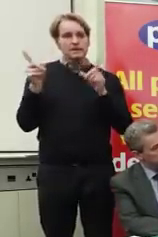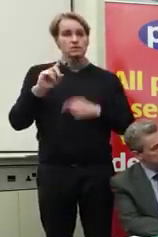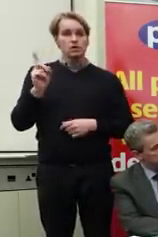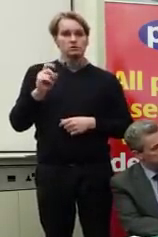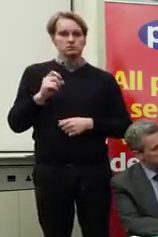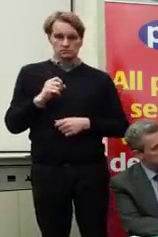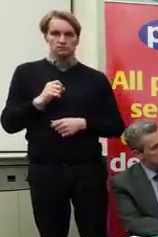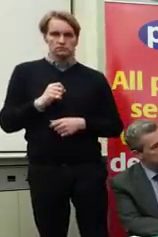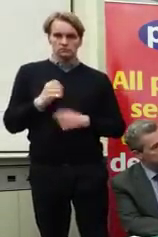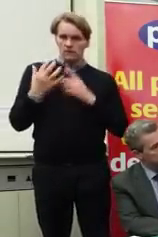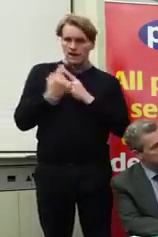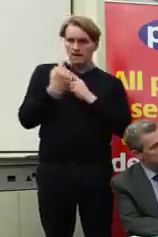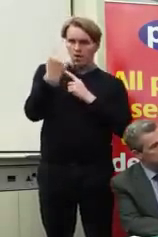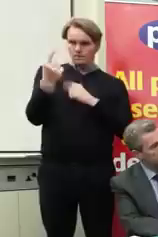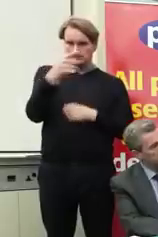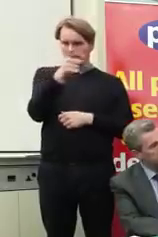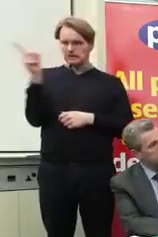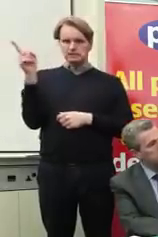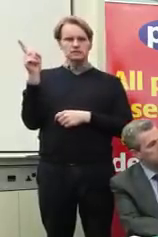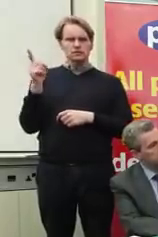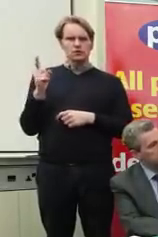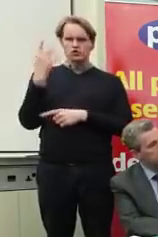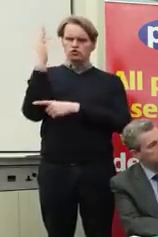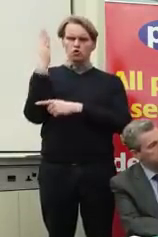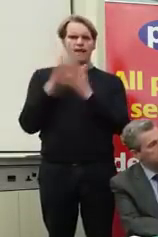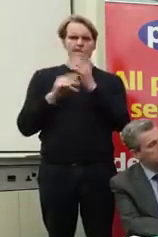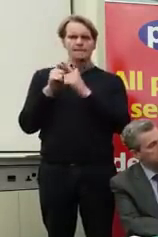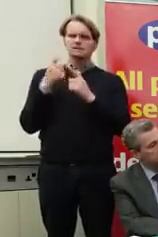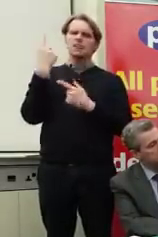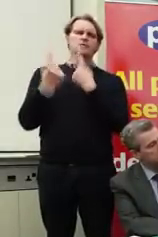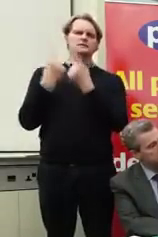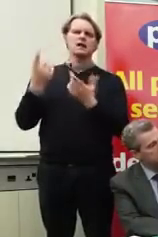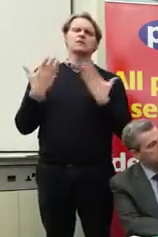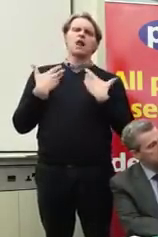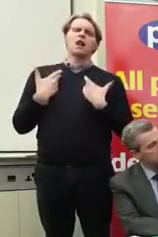opposite large numbers of Tory MPs who are incredibly wealthy people and some